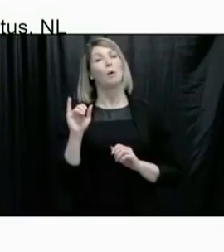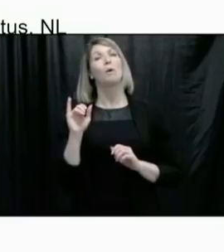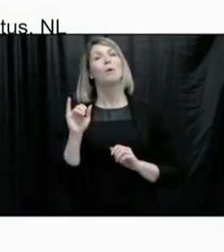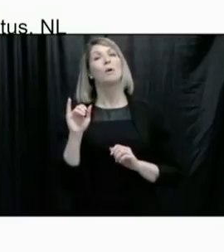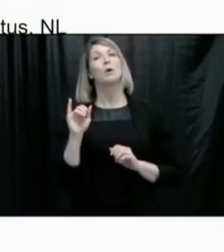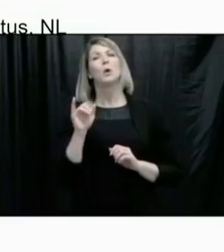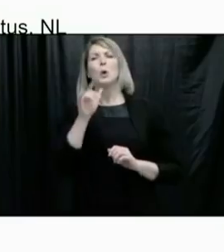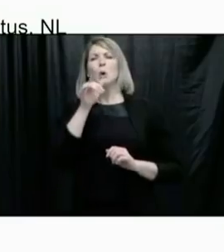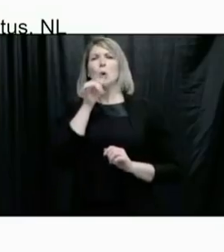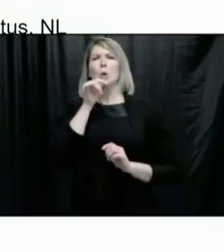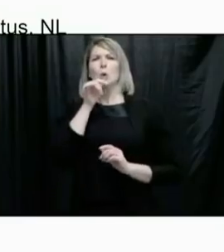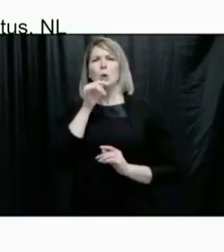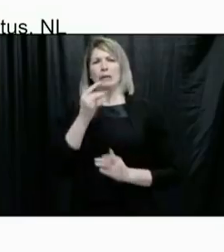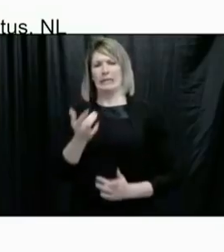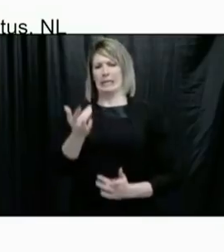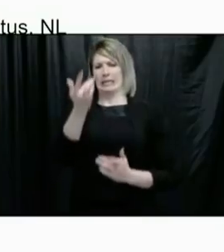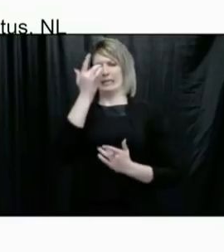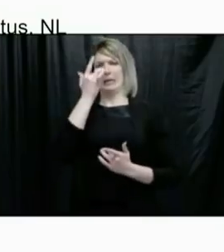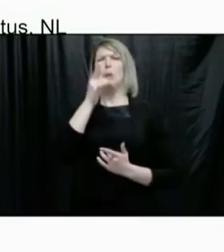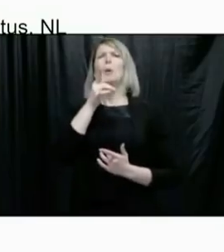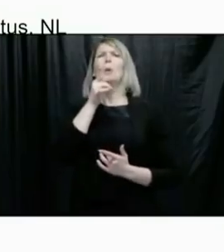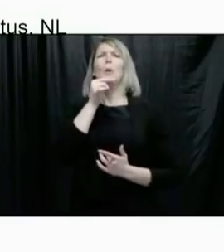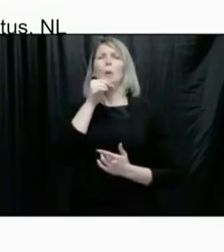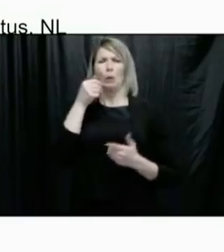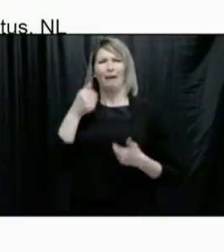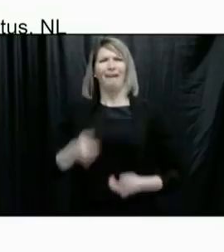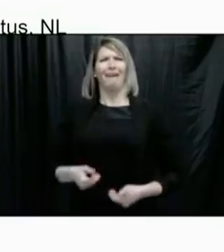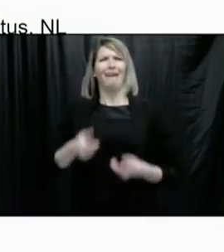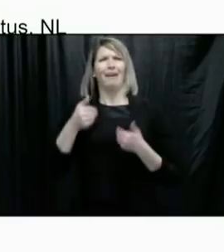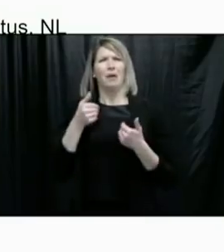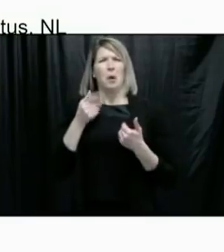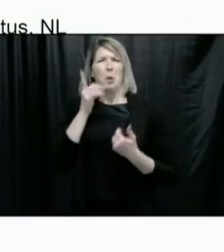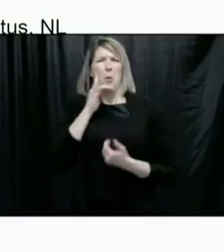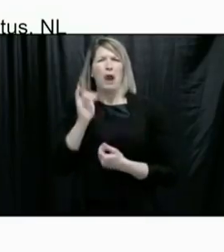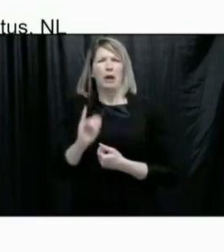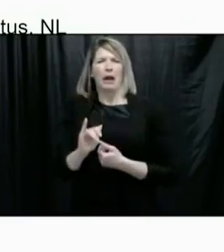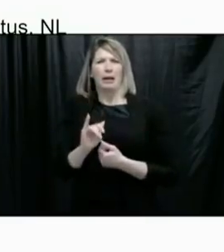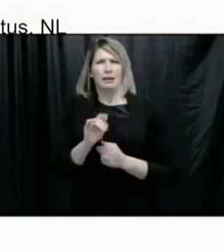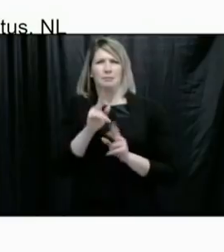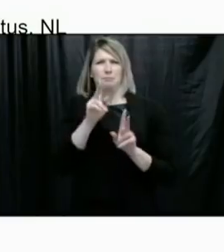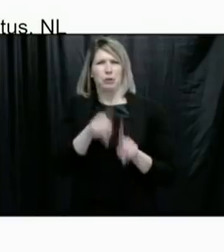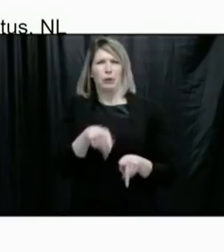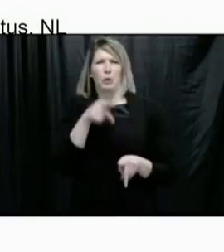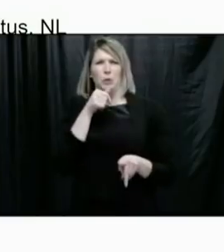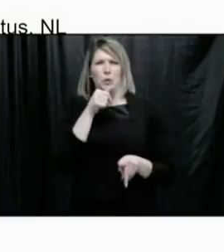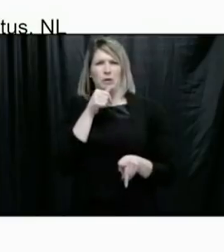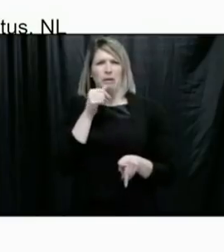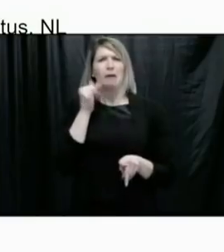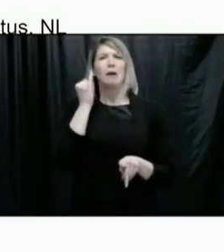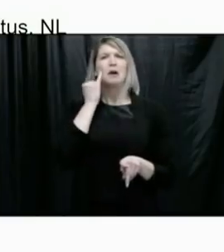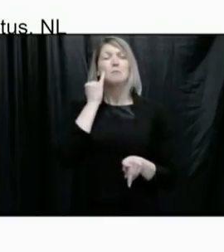SO, THE OTHER THING TO LOOK AT IS WHO IS ACTUALLY GETTING SICK. SICK DEFINED IF YOU HAVE